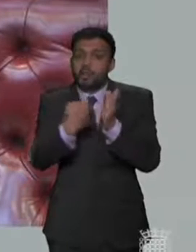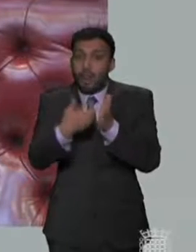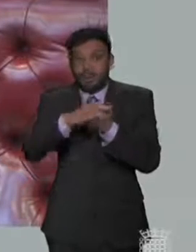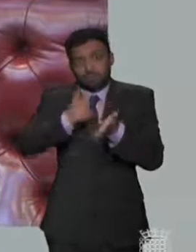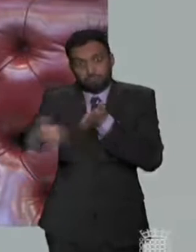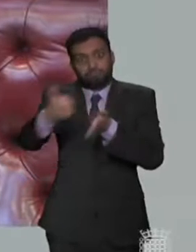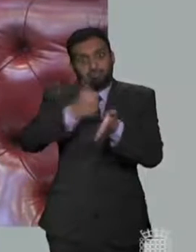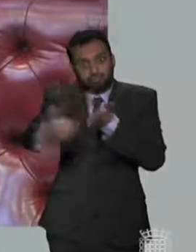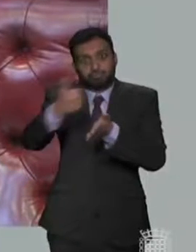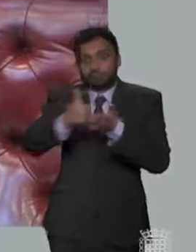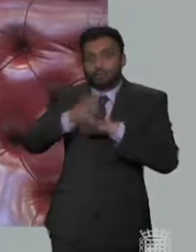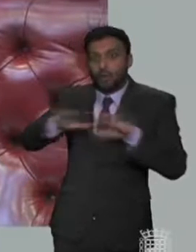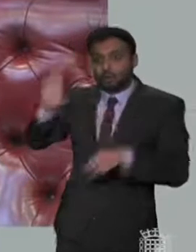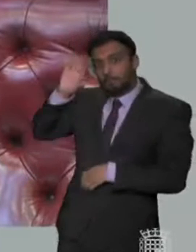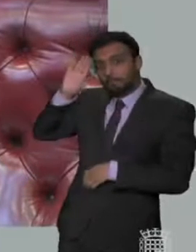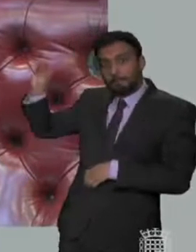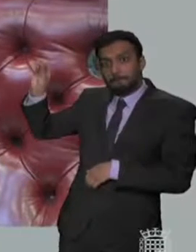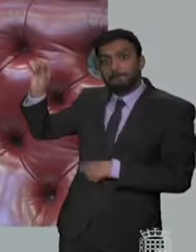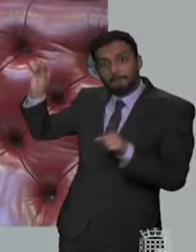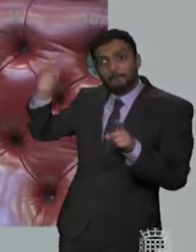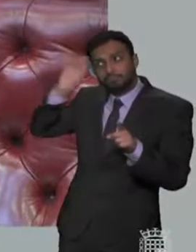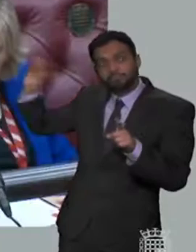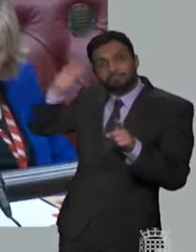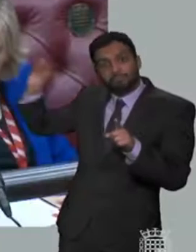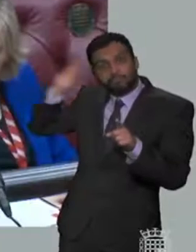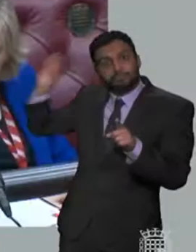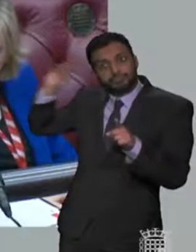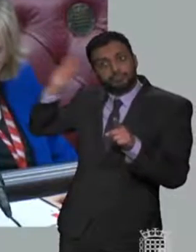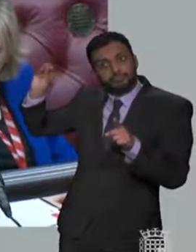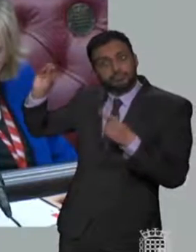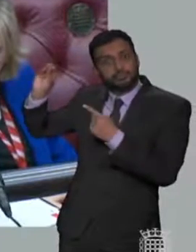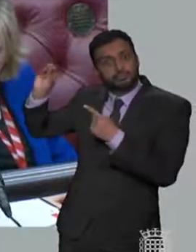those detailed in the schedule of the bill has done to promote and facilitate the use of bsl